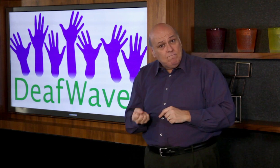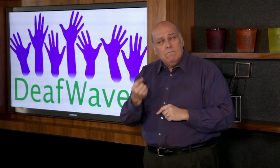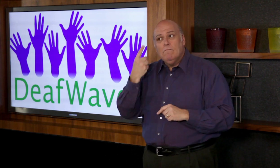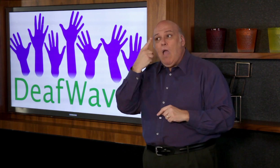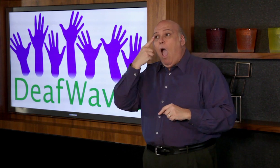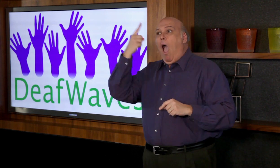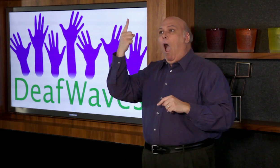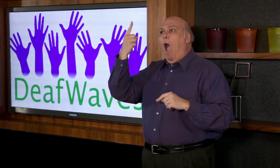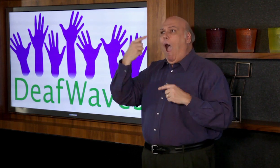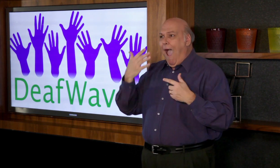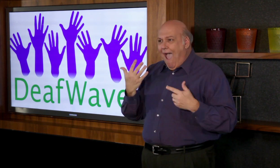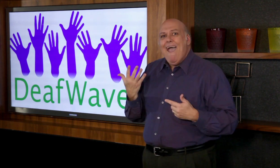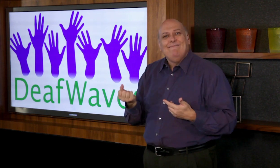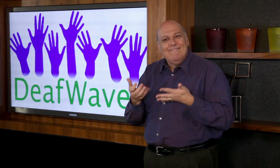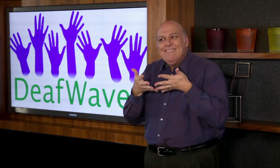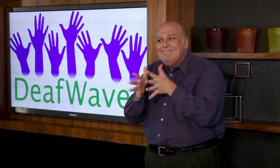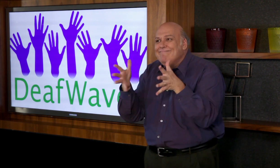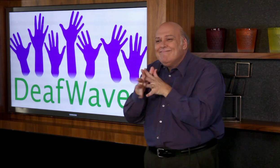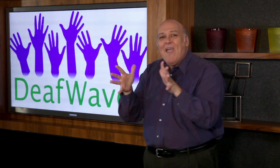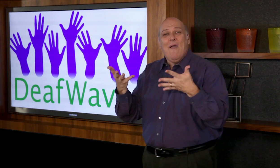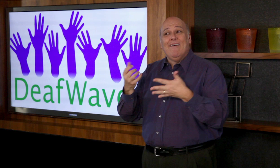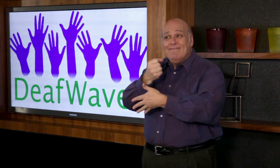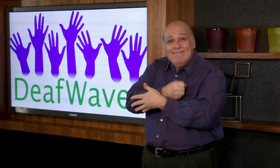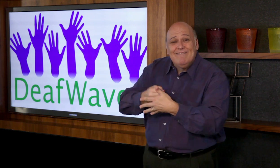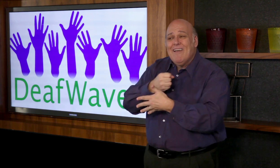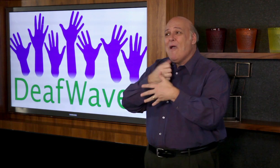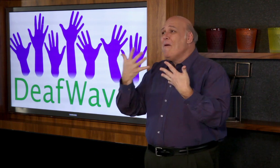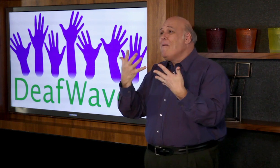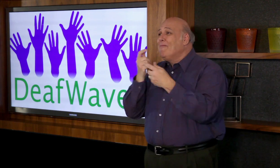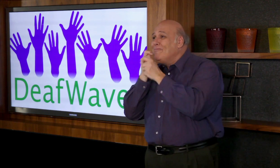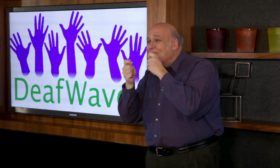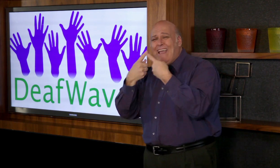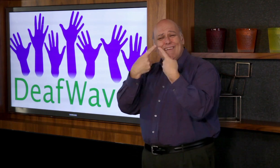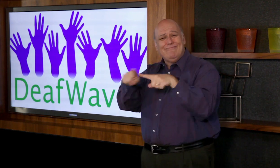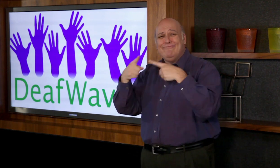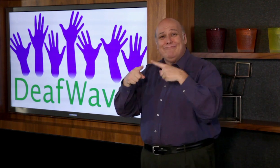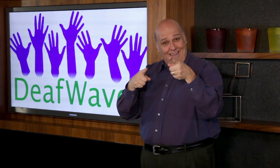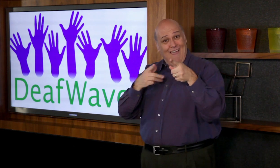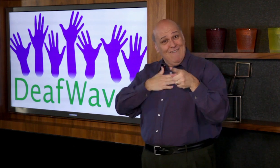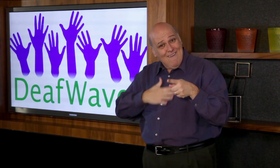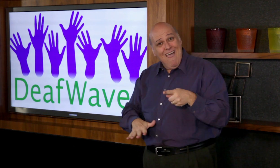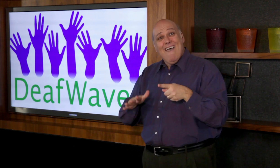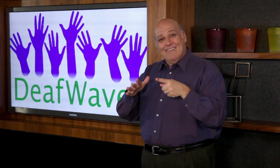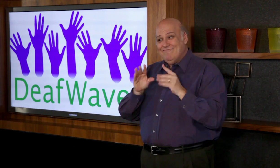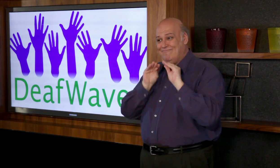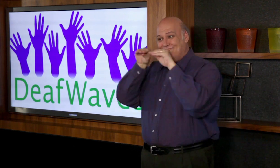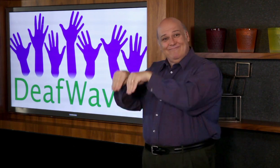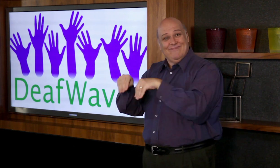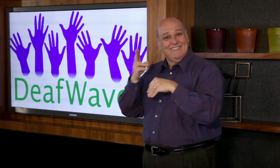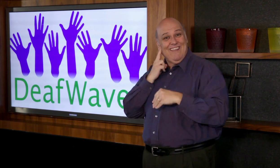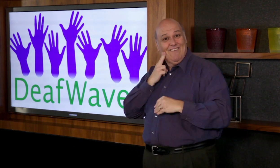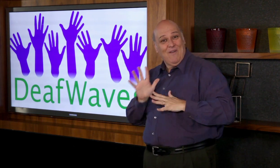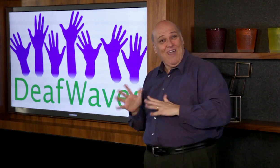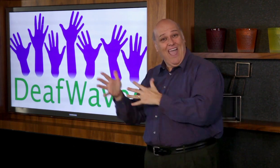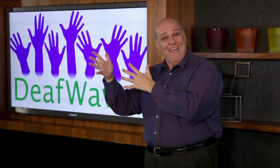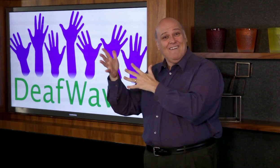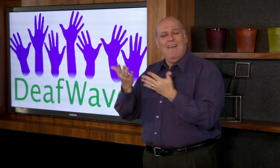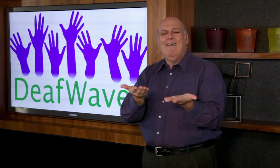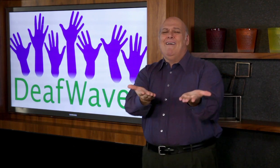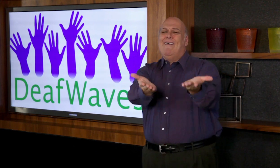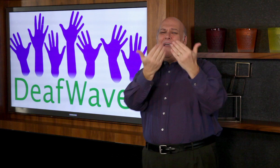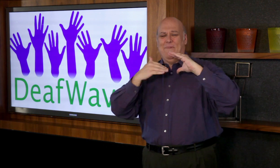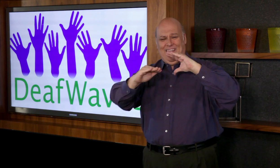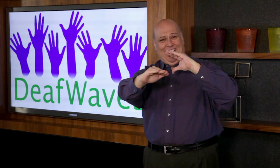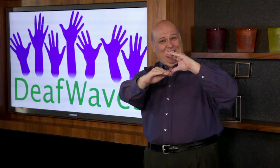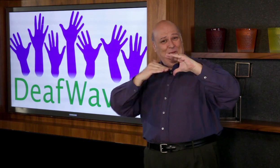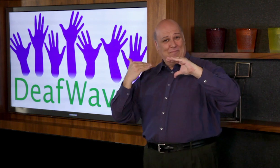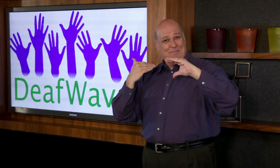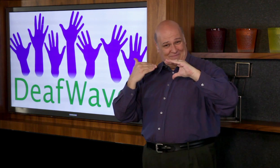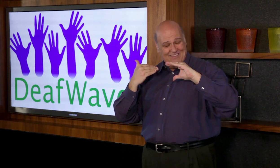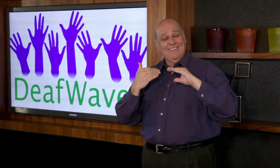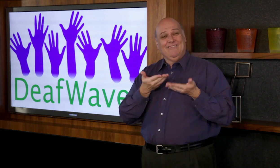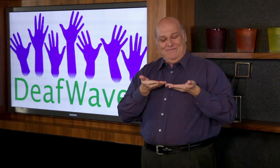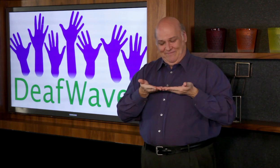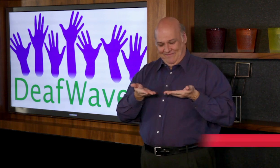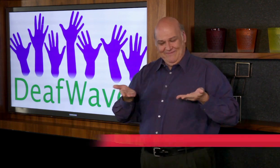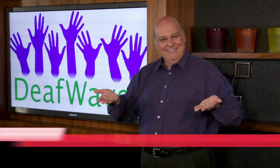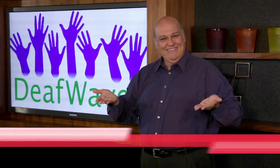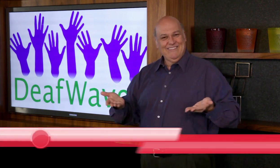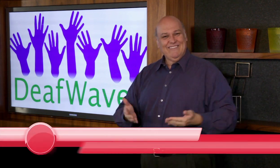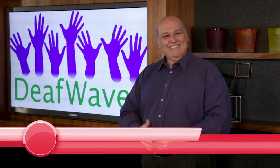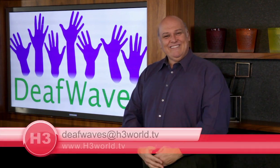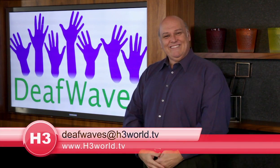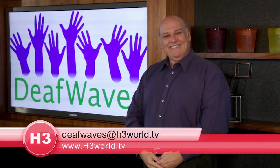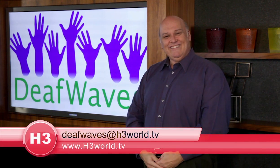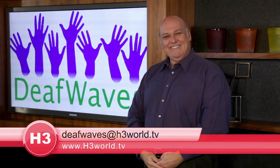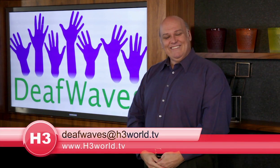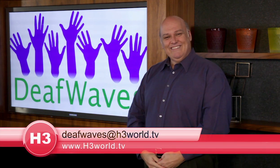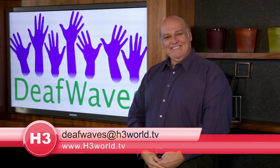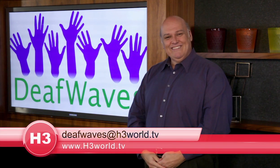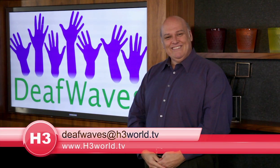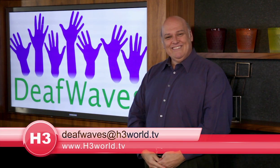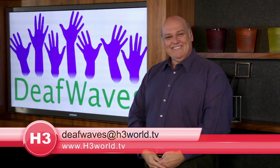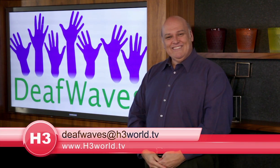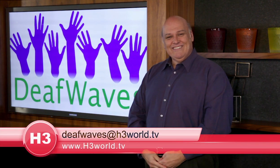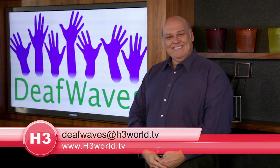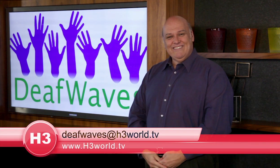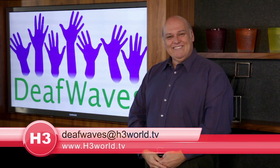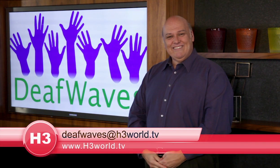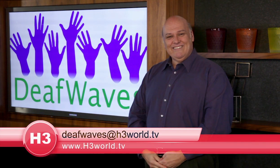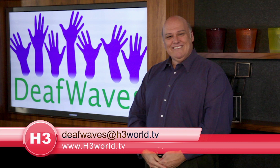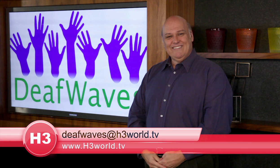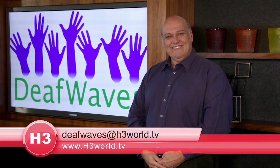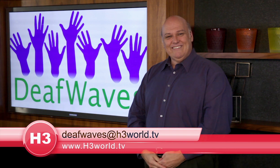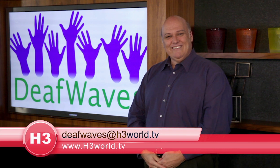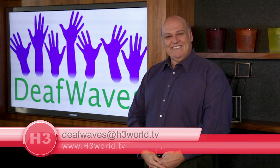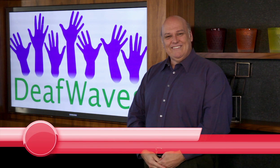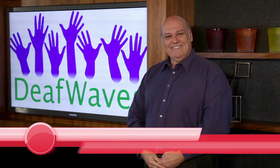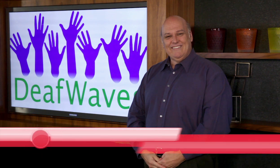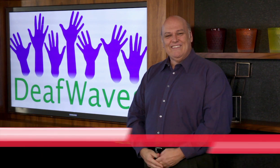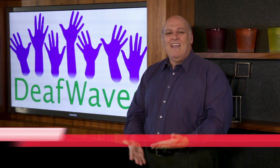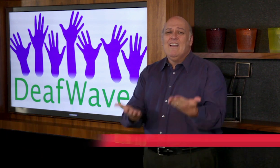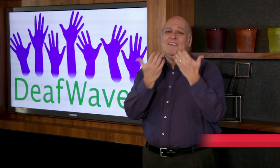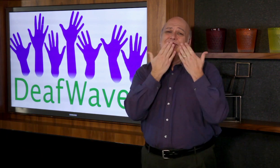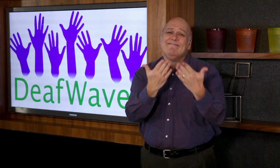If you have ideas or news about CookSign or future guest interviews that you want to see on DeafWaves, please send us an email.